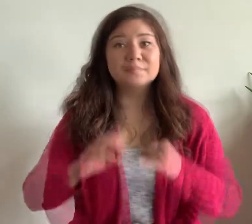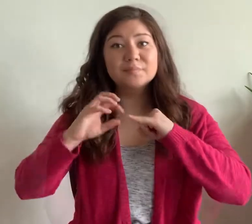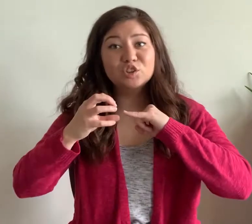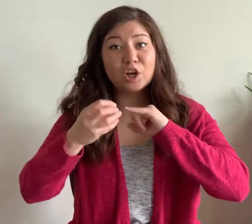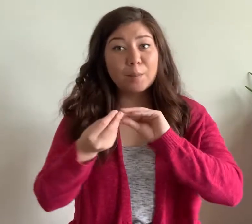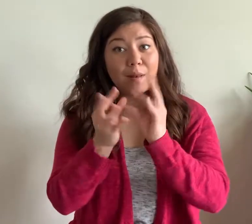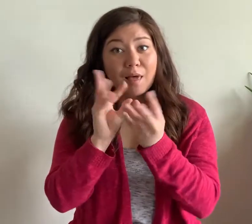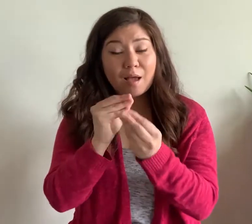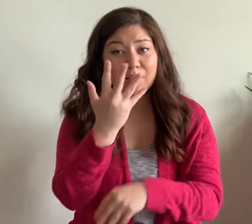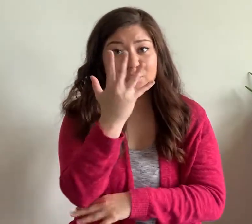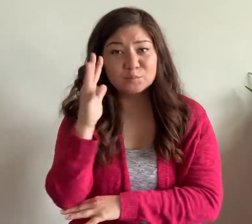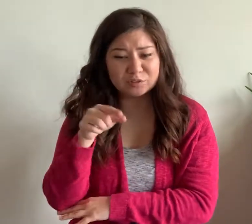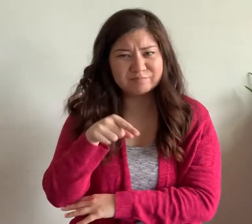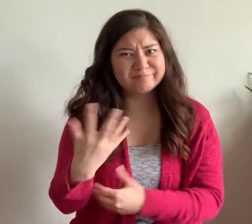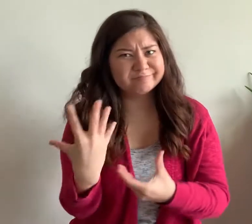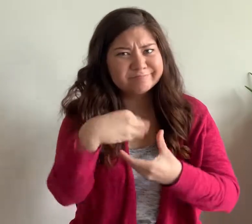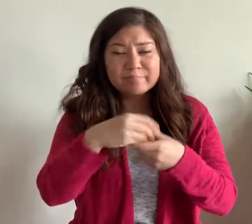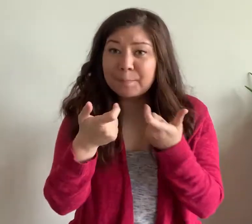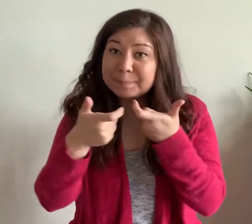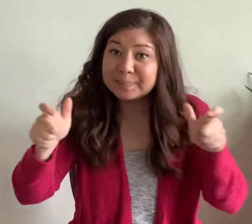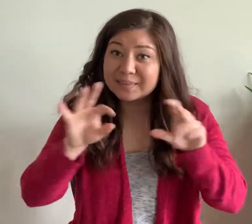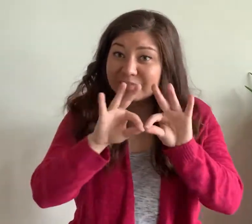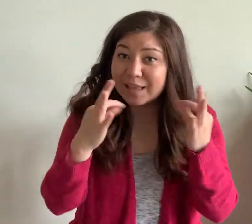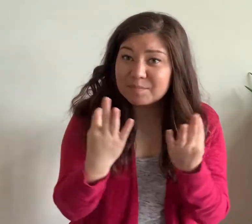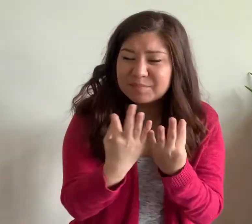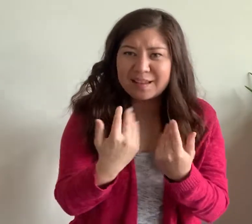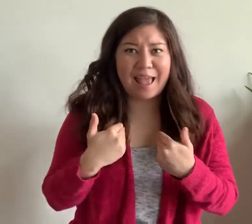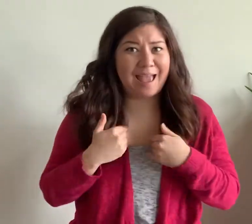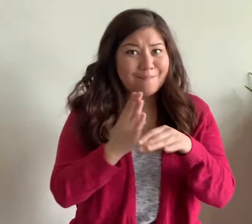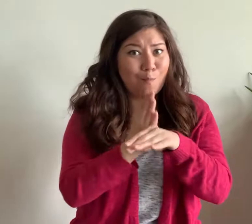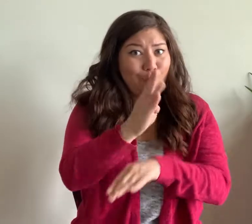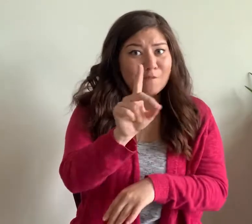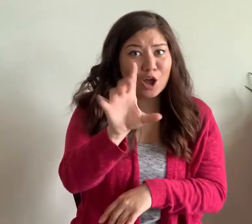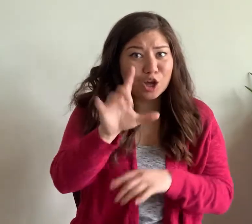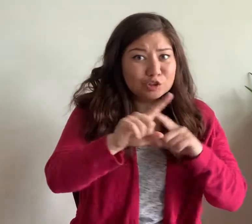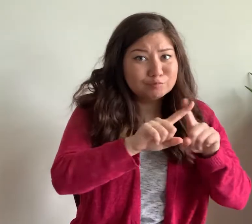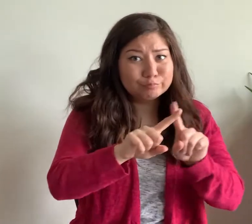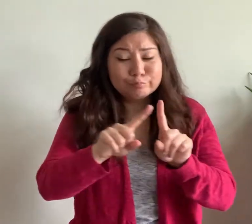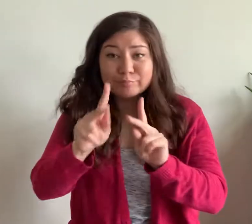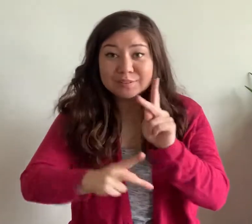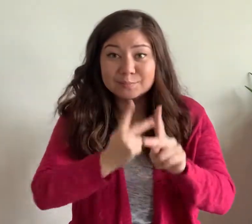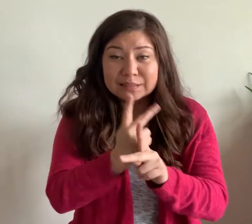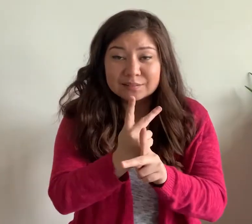Cherry blossoms are part of a big family, with over 100 species.